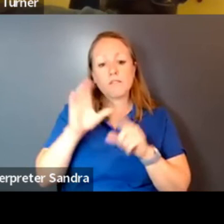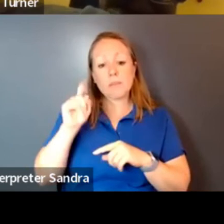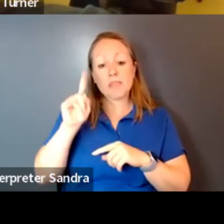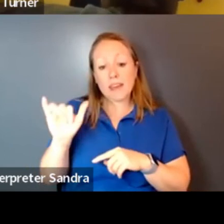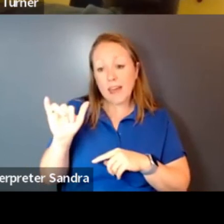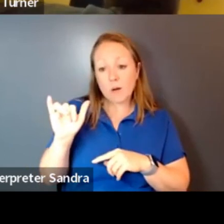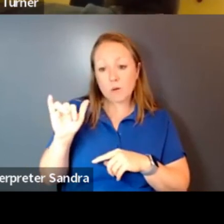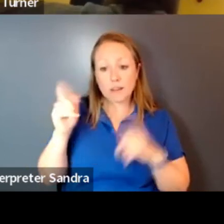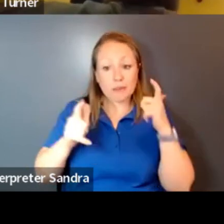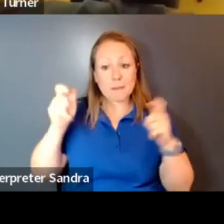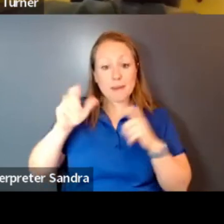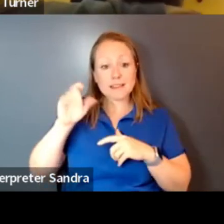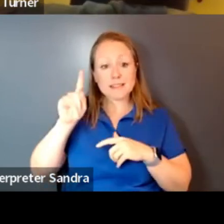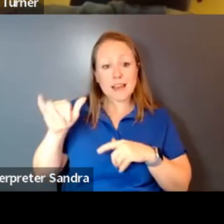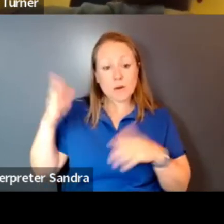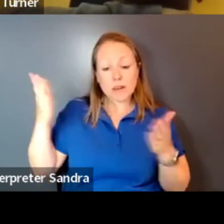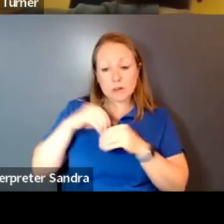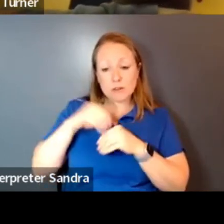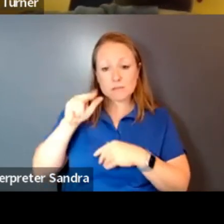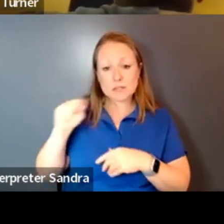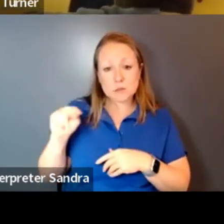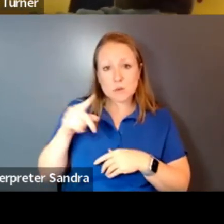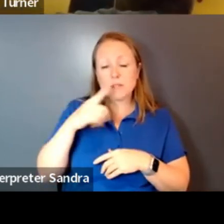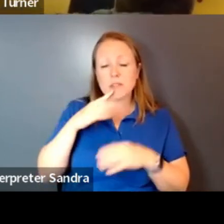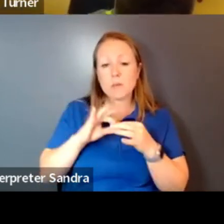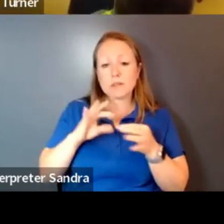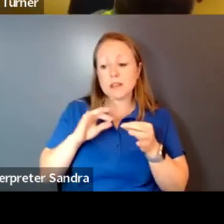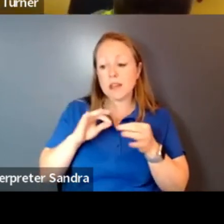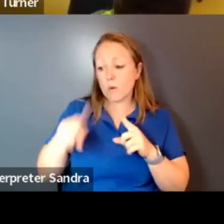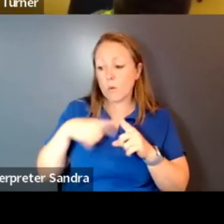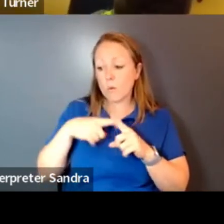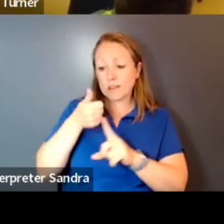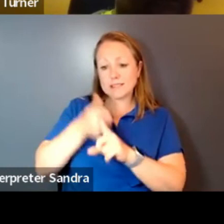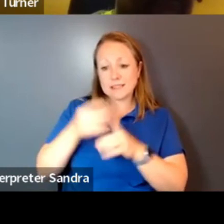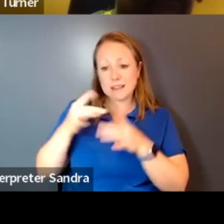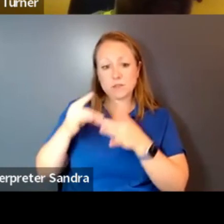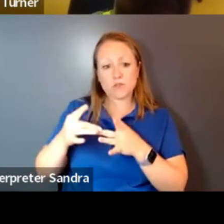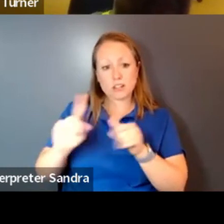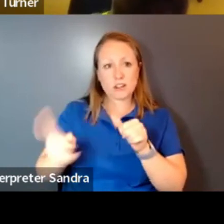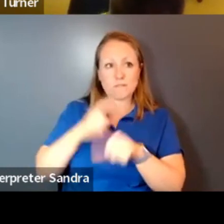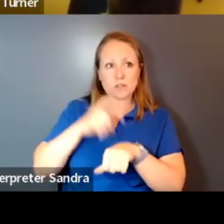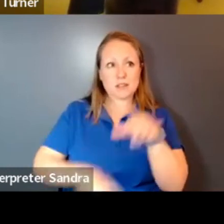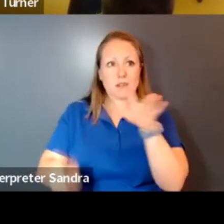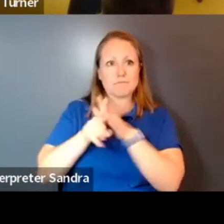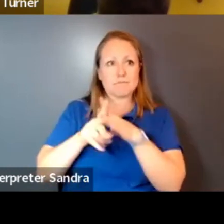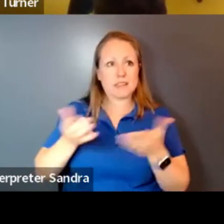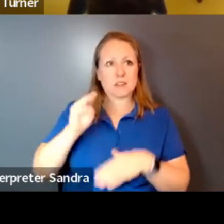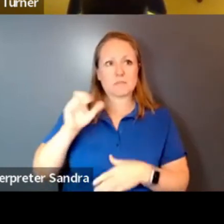again, was saying that when self direction first came up in Minnesota, which I believe was was it like 15 years ago, they